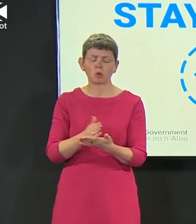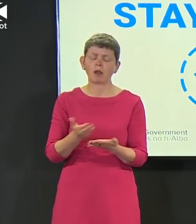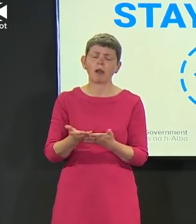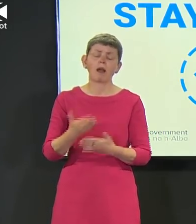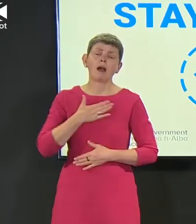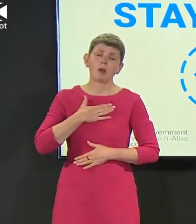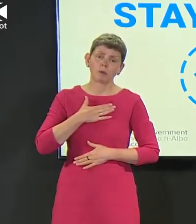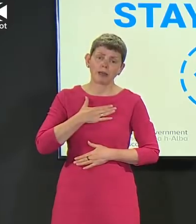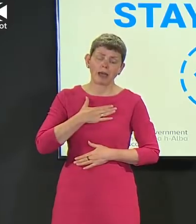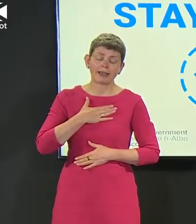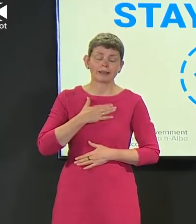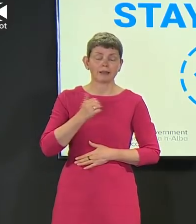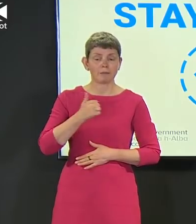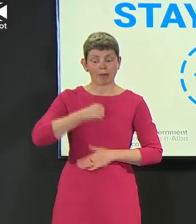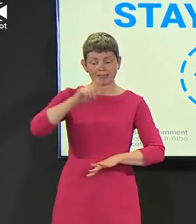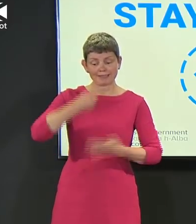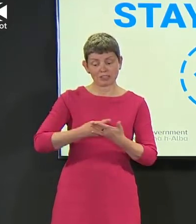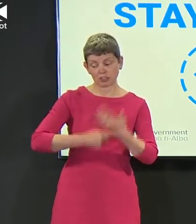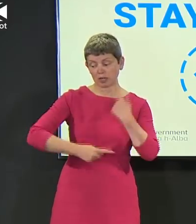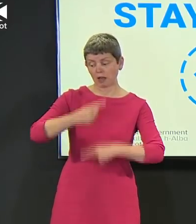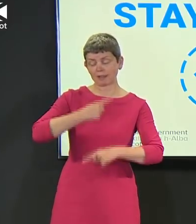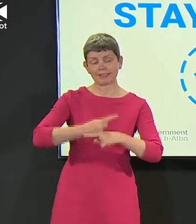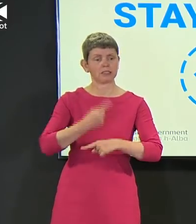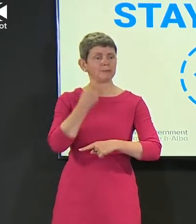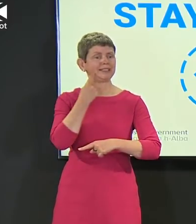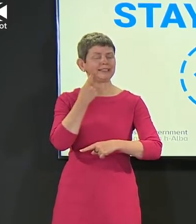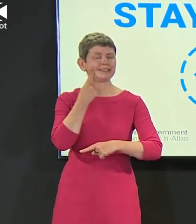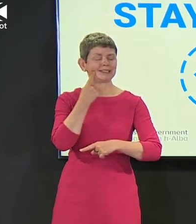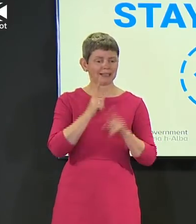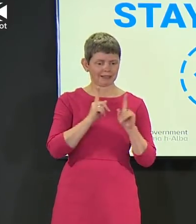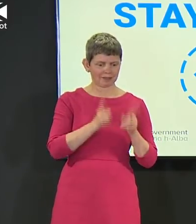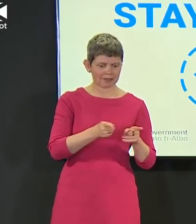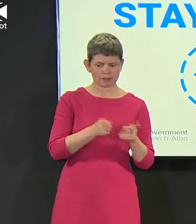and simpler and easier and we could all foresee exactly what was going to happen because